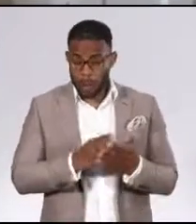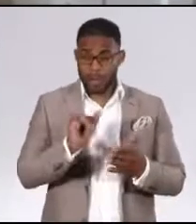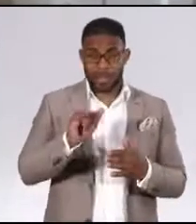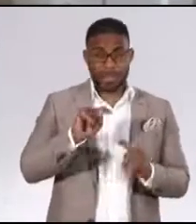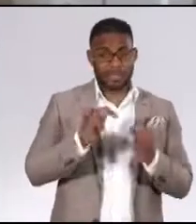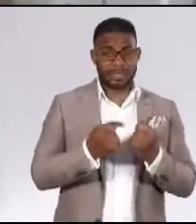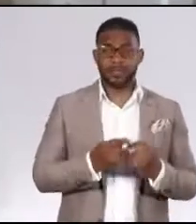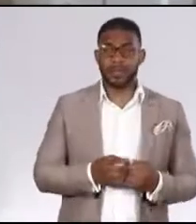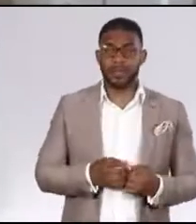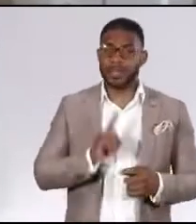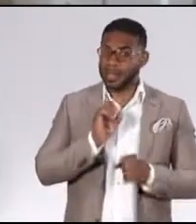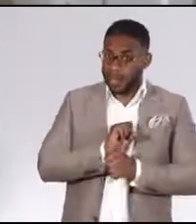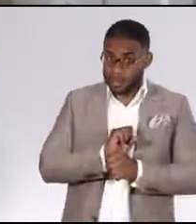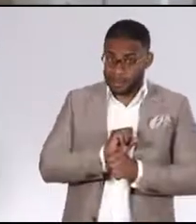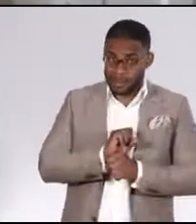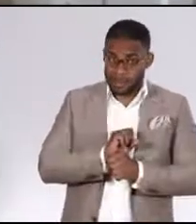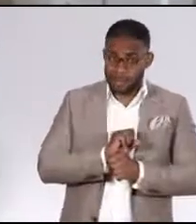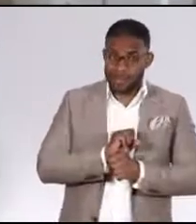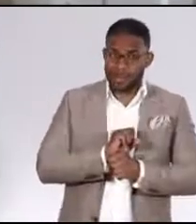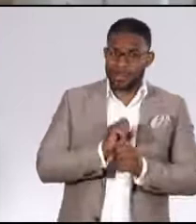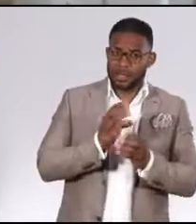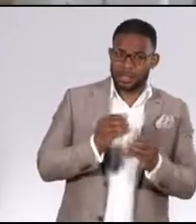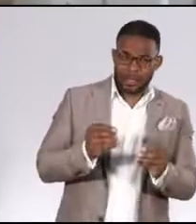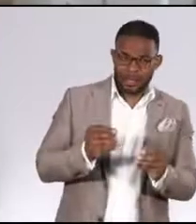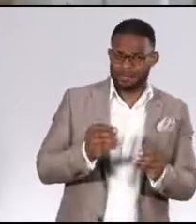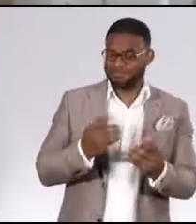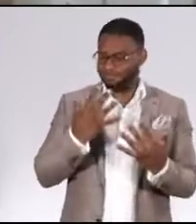It's actually astonishing and and a bit unfortunate that